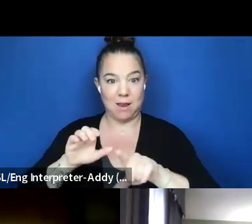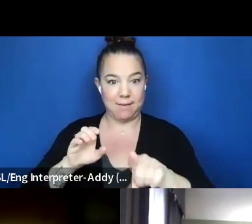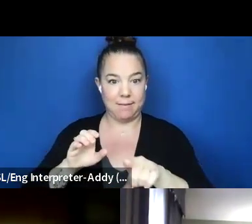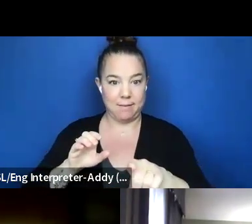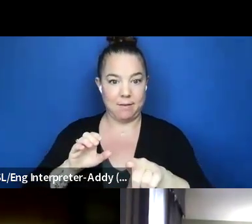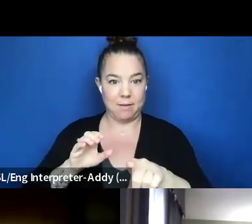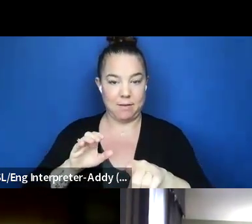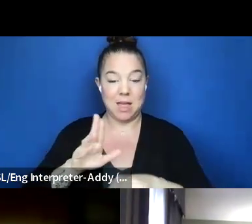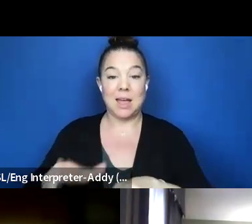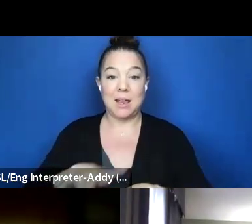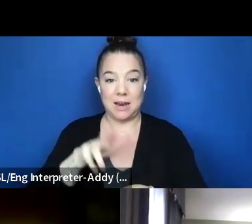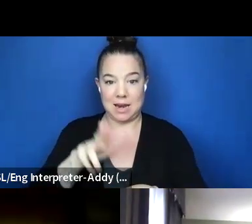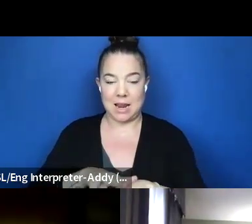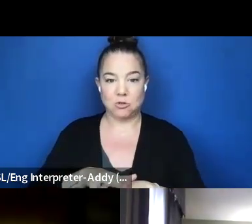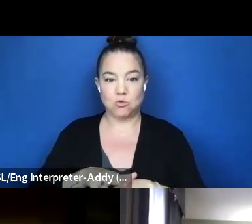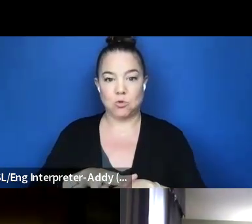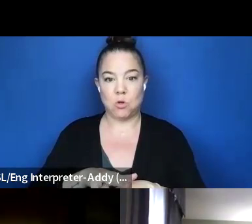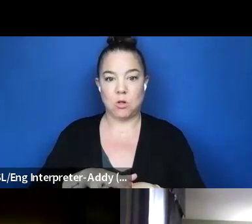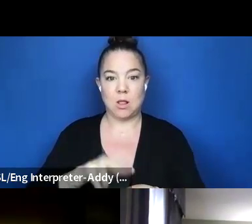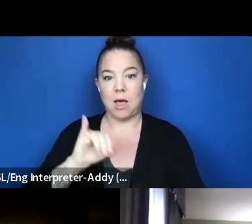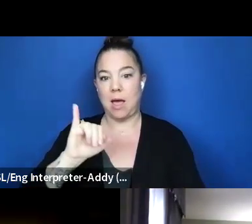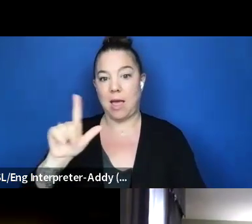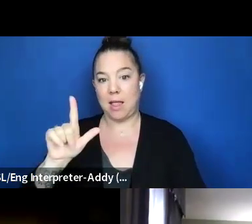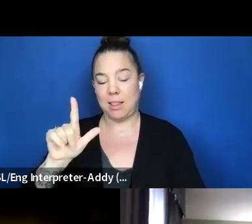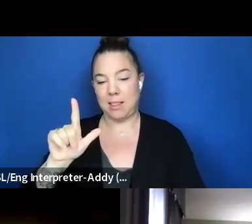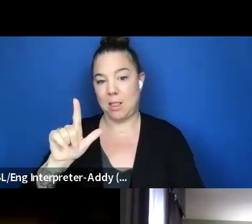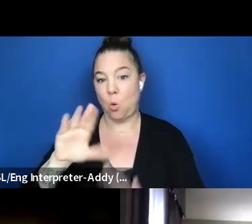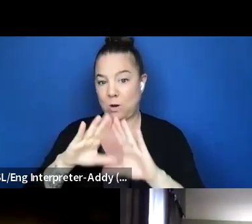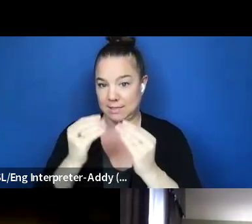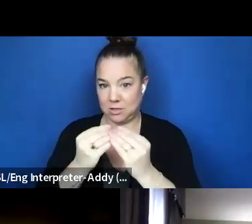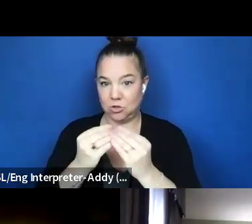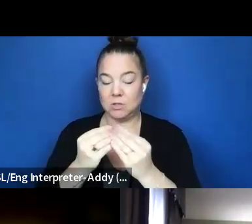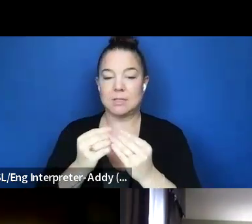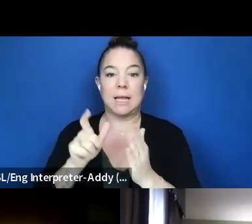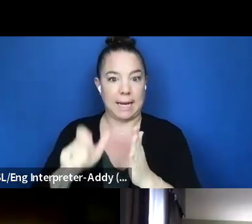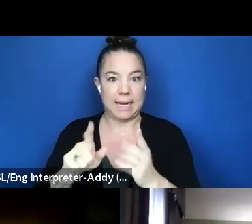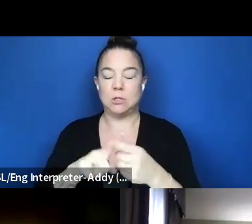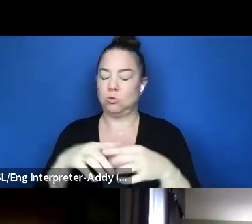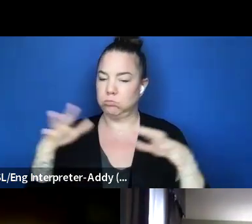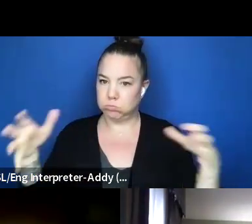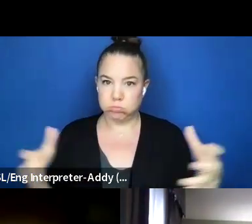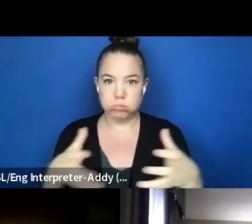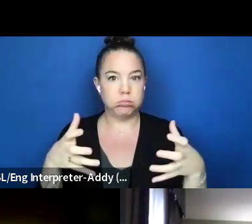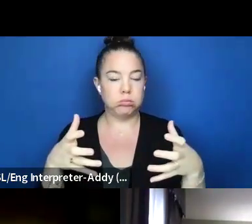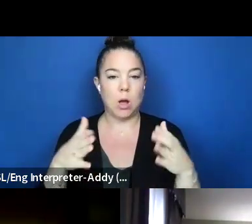Elissa w/ APRIL: the National I/O organizations need to come together and build a coalition